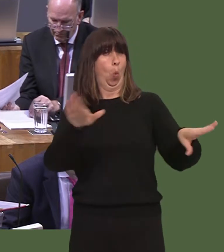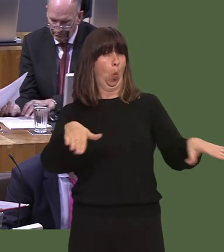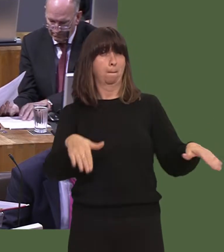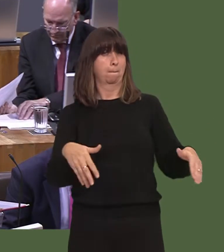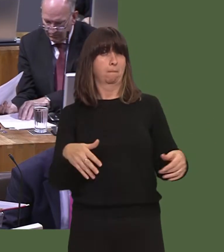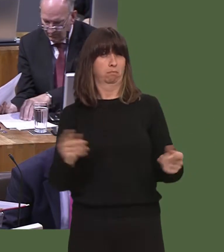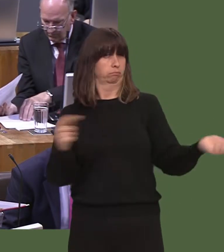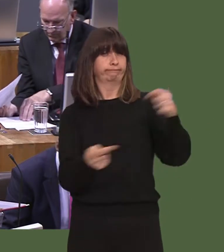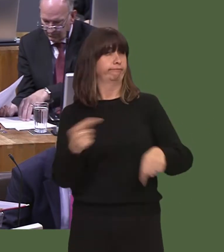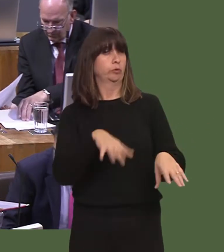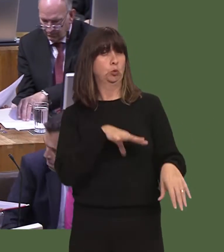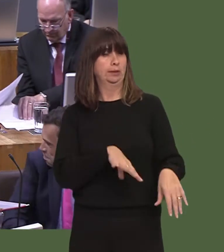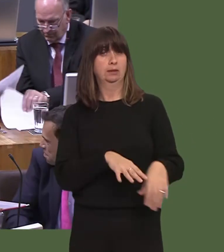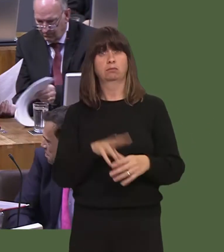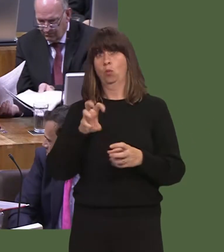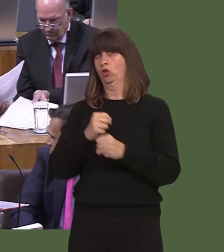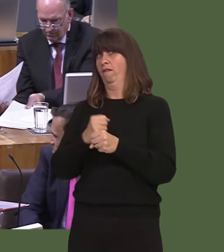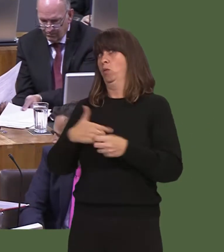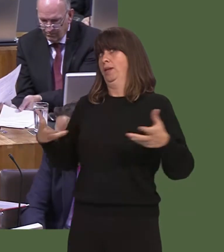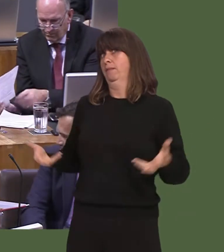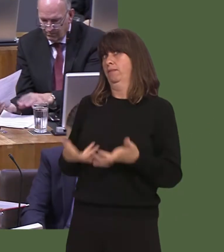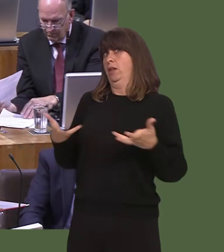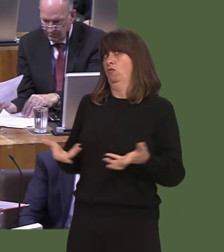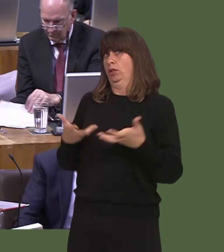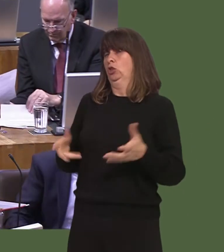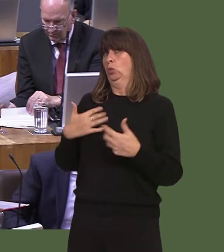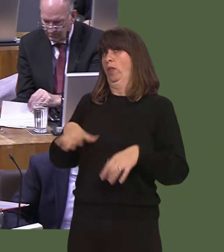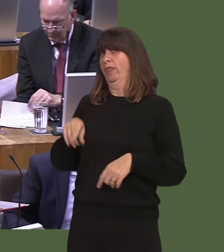that, as Welsh Government, we've been keen to encourage as well.